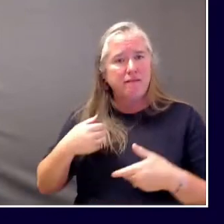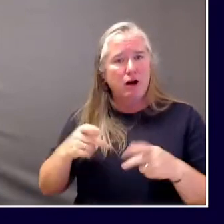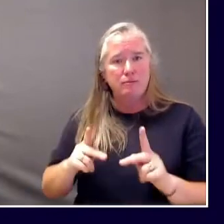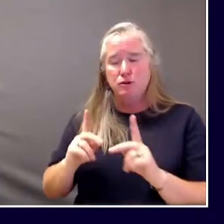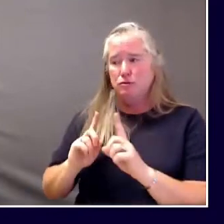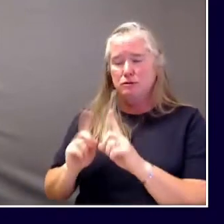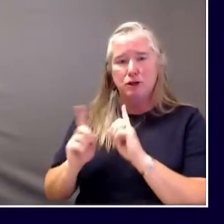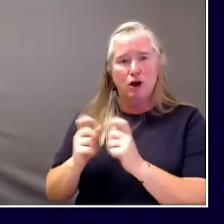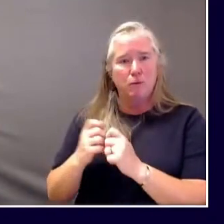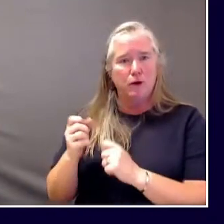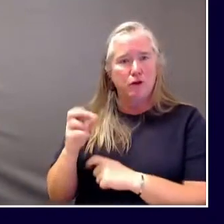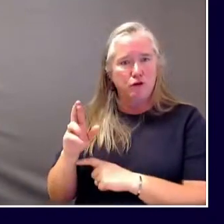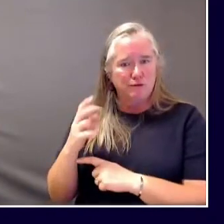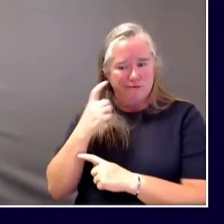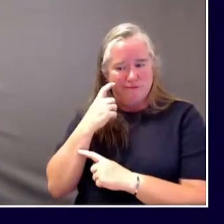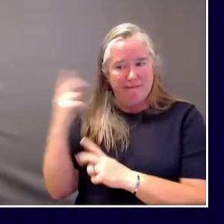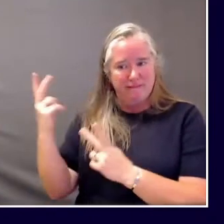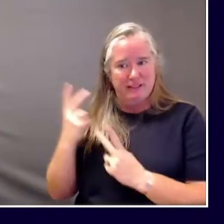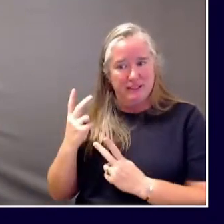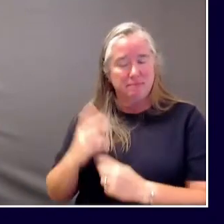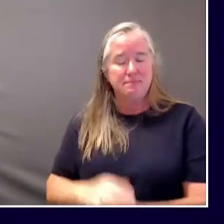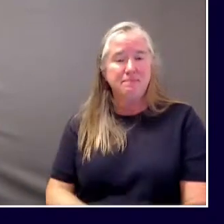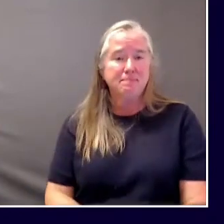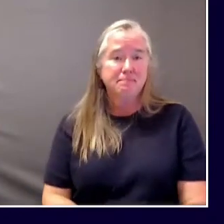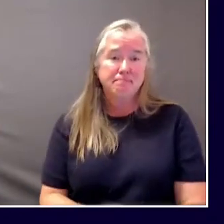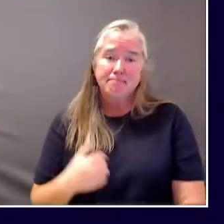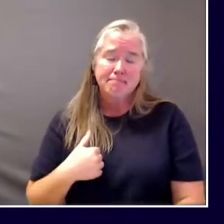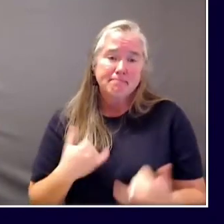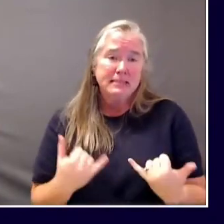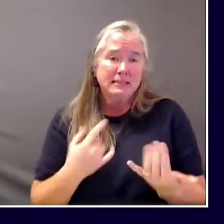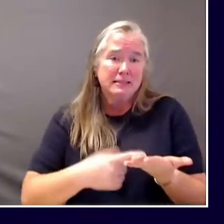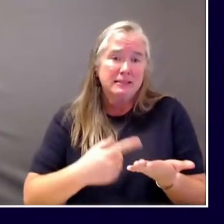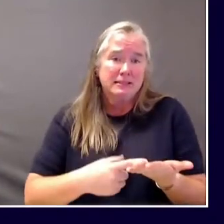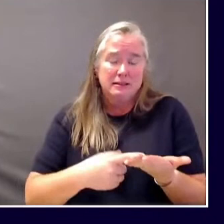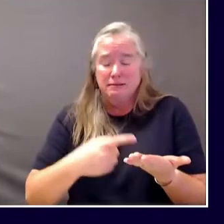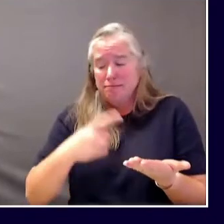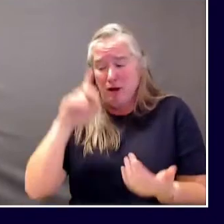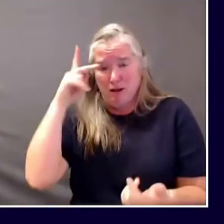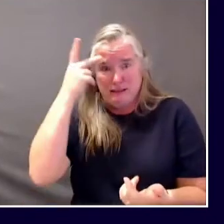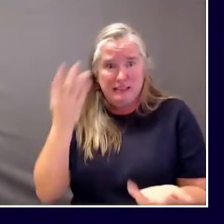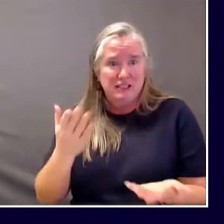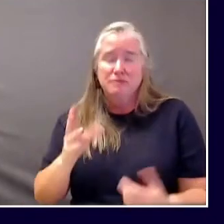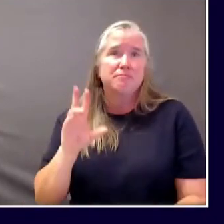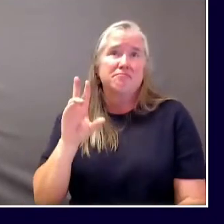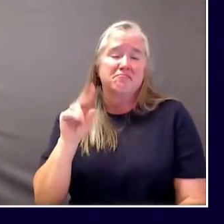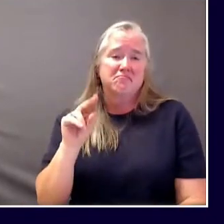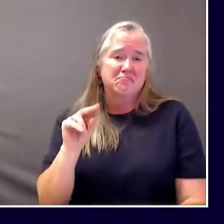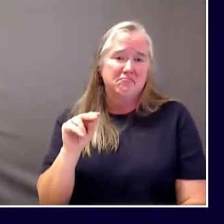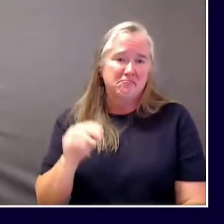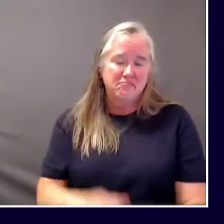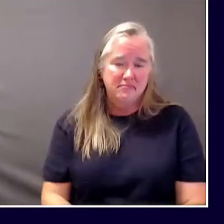politics but I will say that the